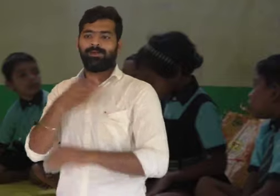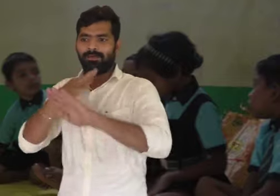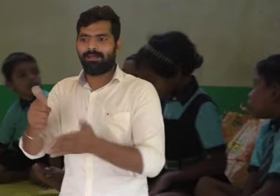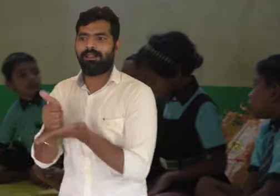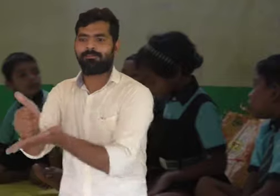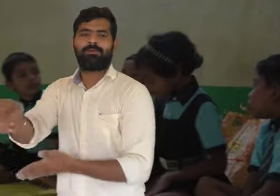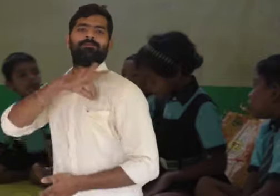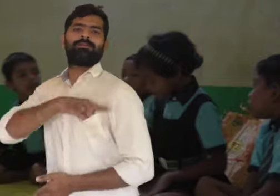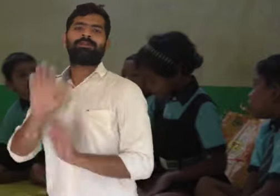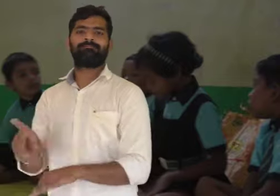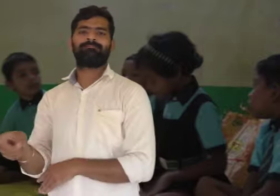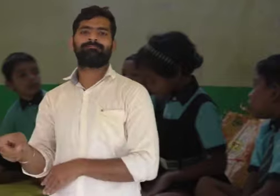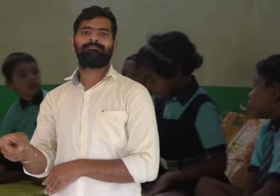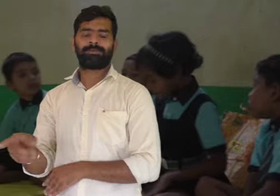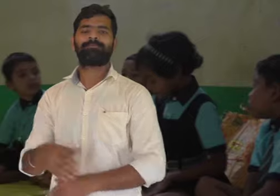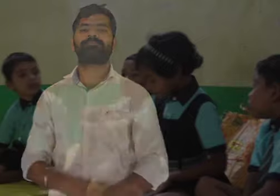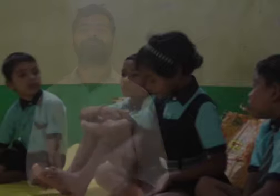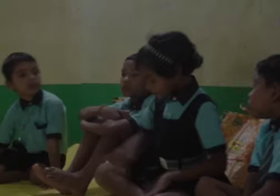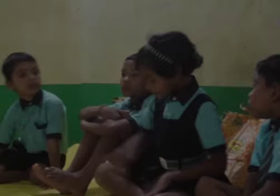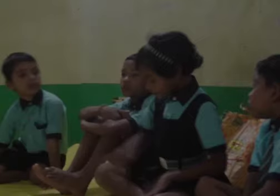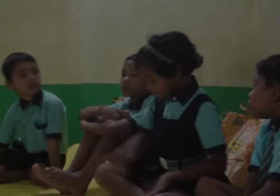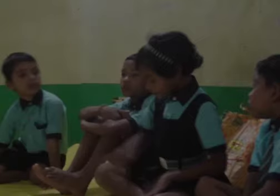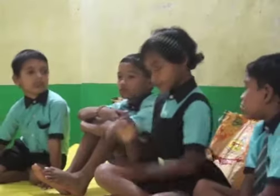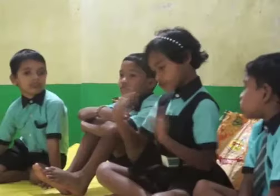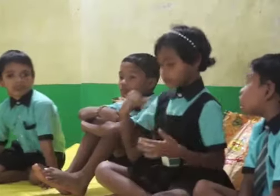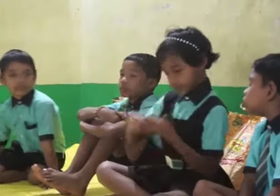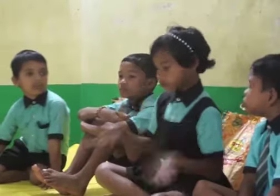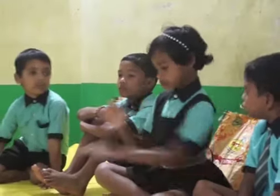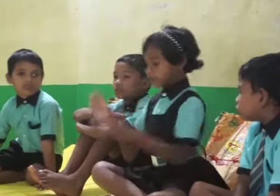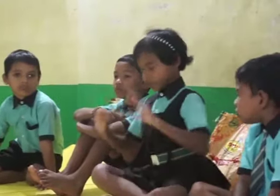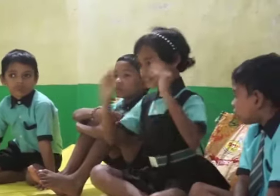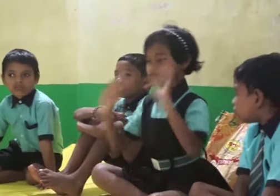story by themselves this methodology requires guidance by the teachers and is